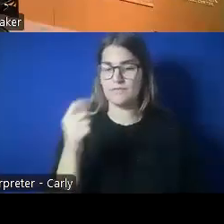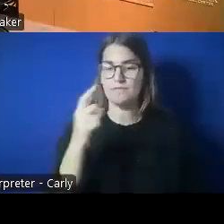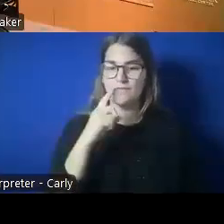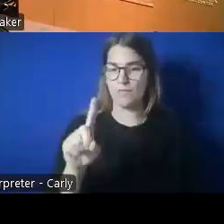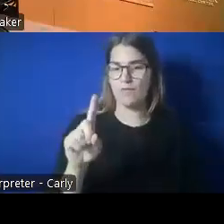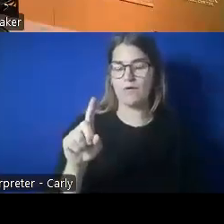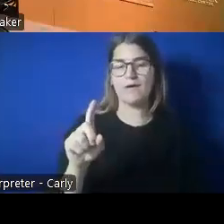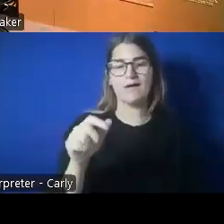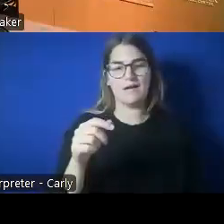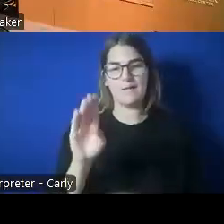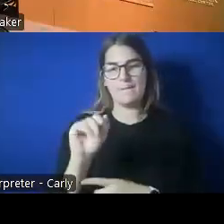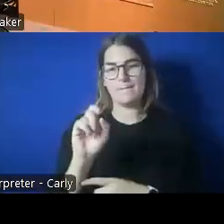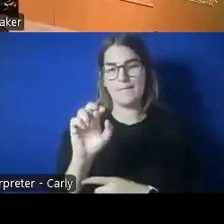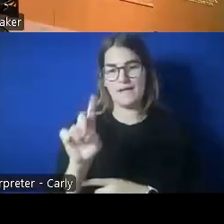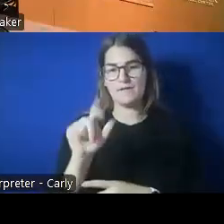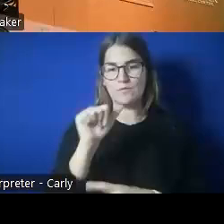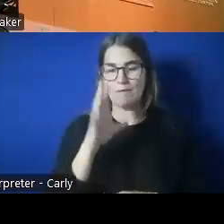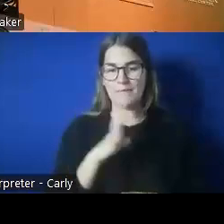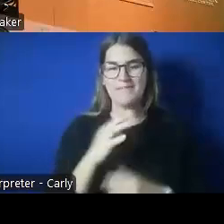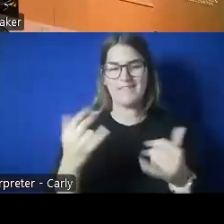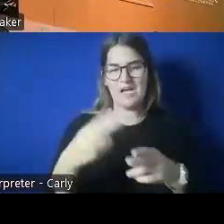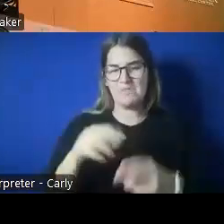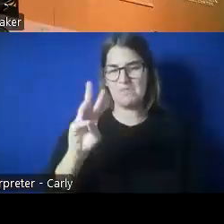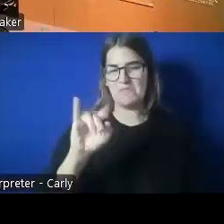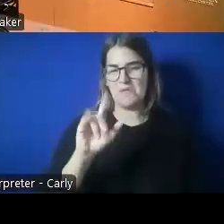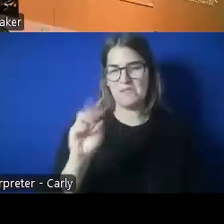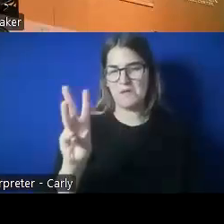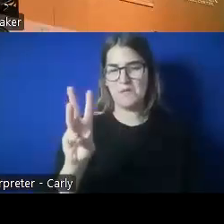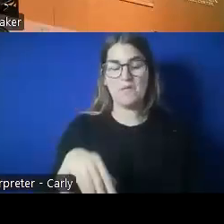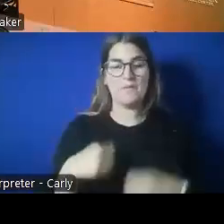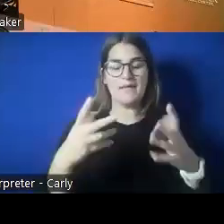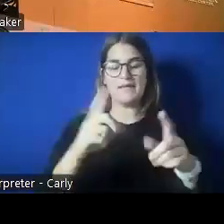was a graduate student she izes a variety of trauma focused therapeutic techniques which